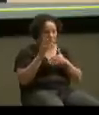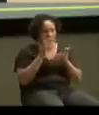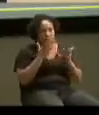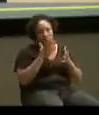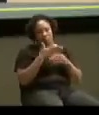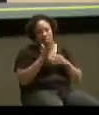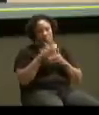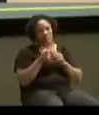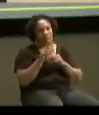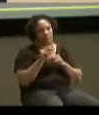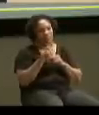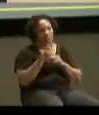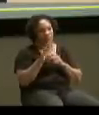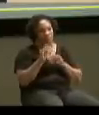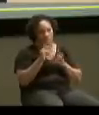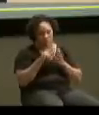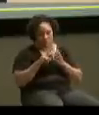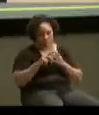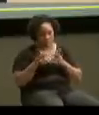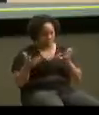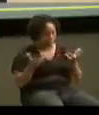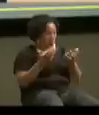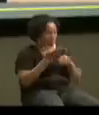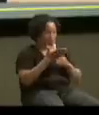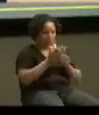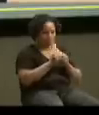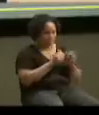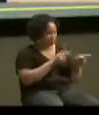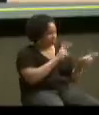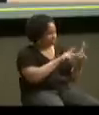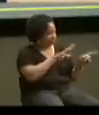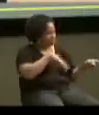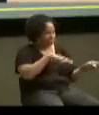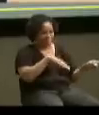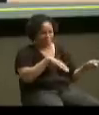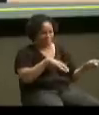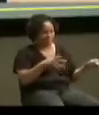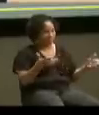INVENTORIES, AND PARTNER THEM WITH THOSE WHO HAVE NOT.